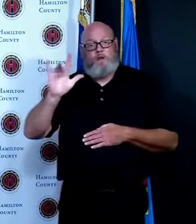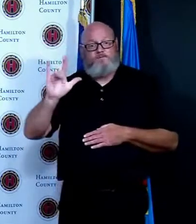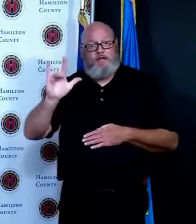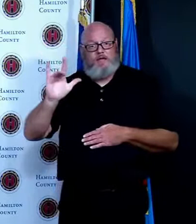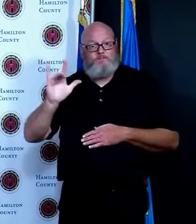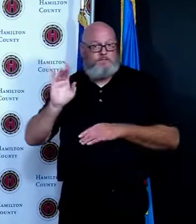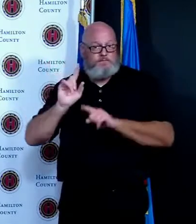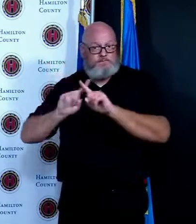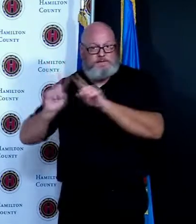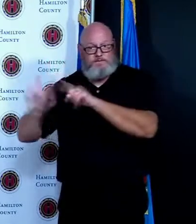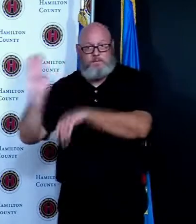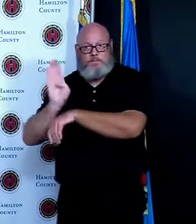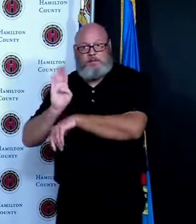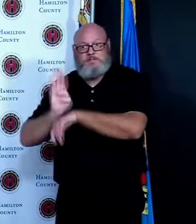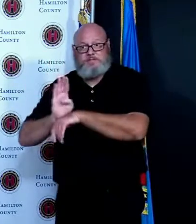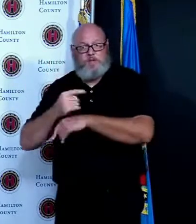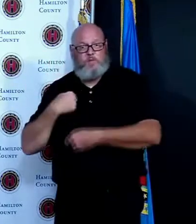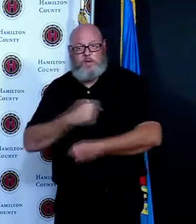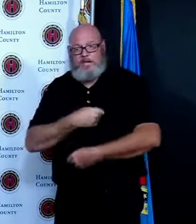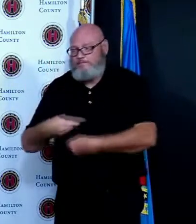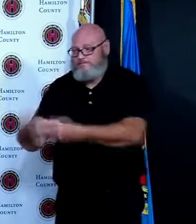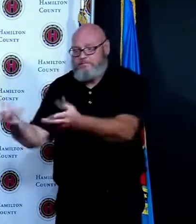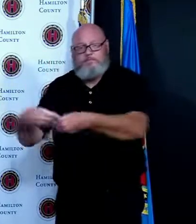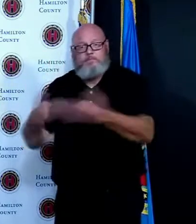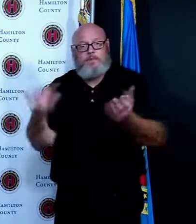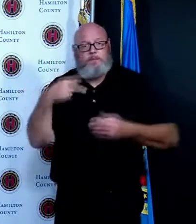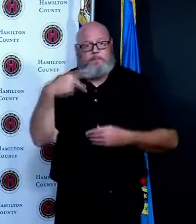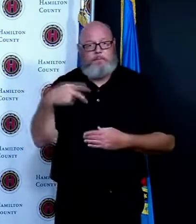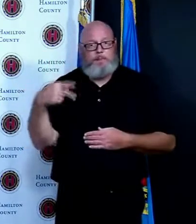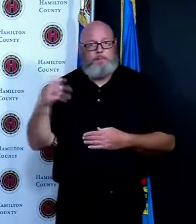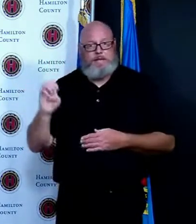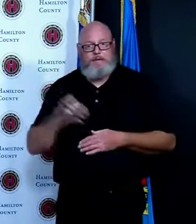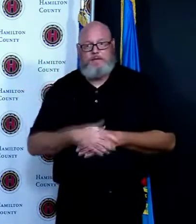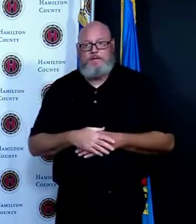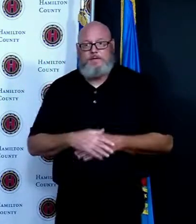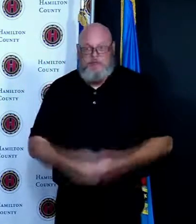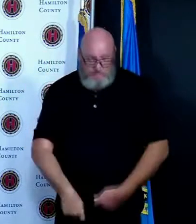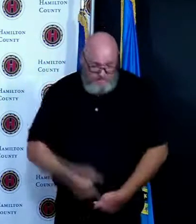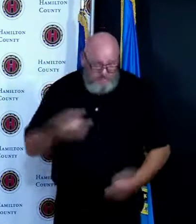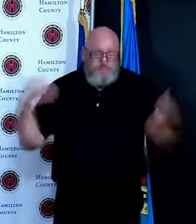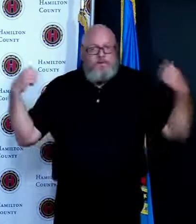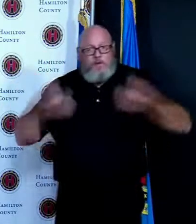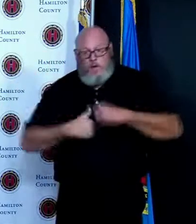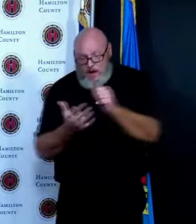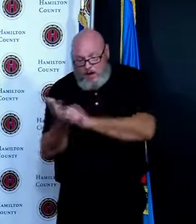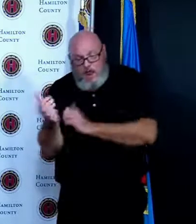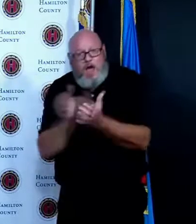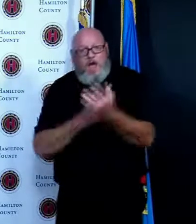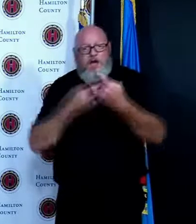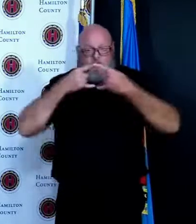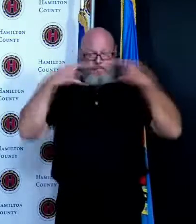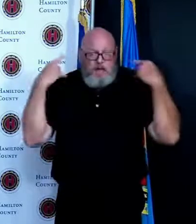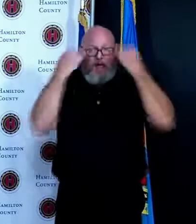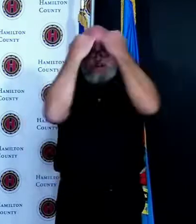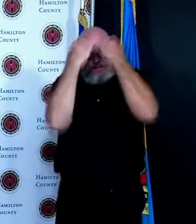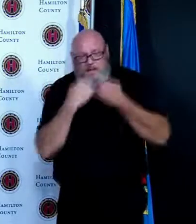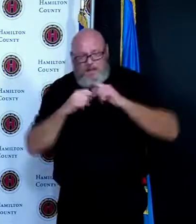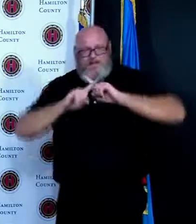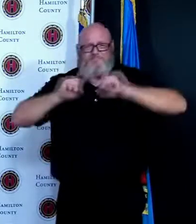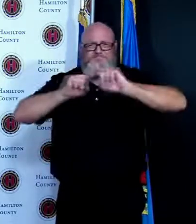from masks to gloves to gowns to cleaning products and hand sanitizer and then the last program I want to highlight under public health